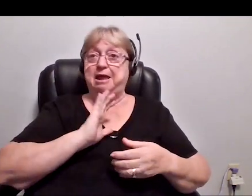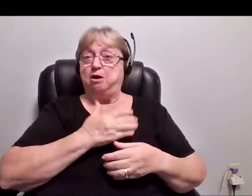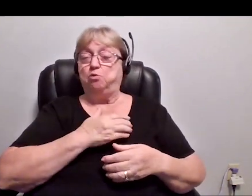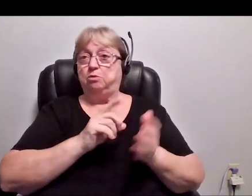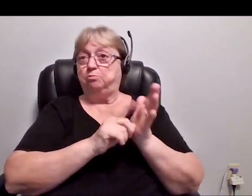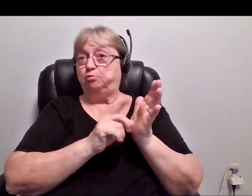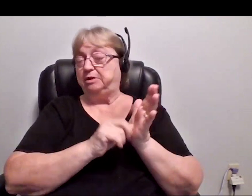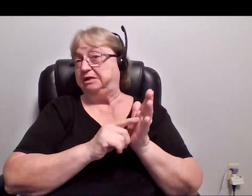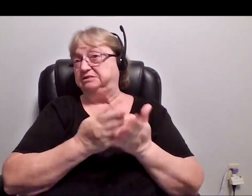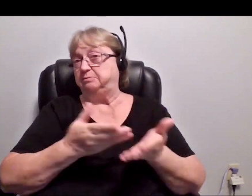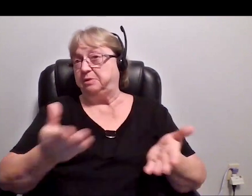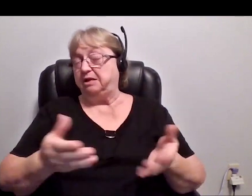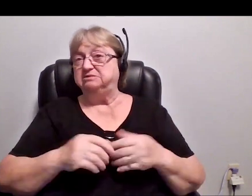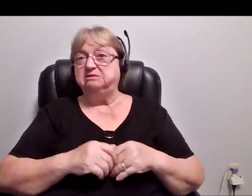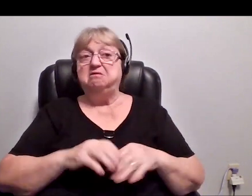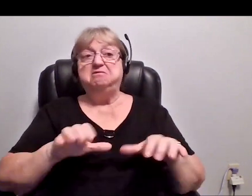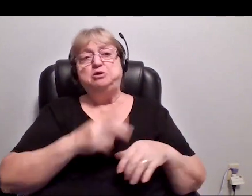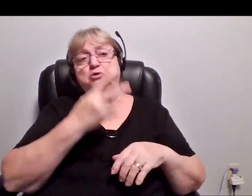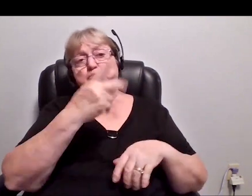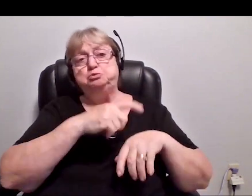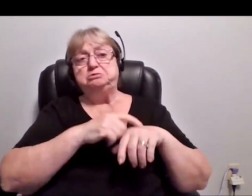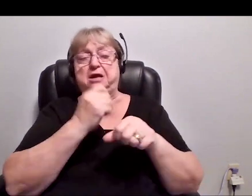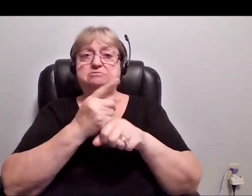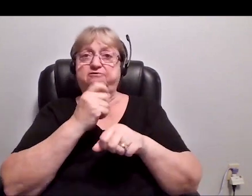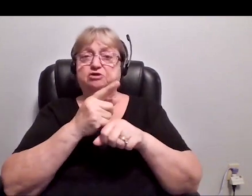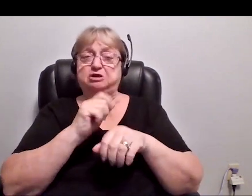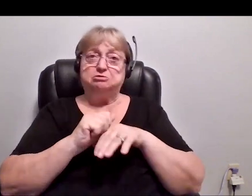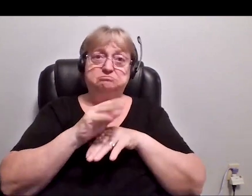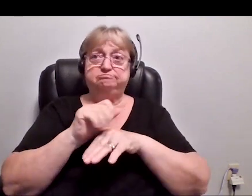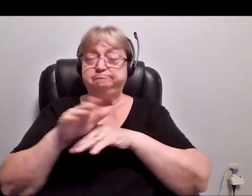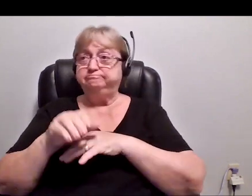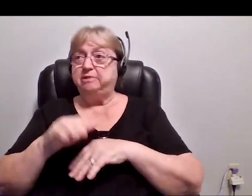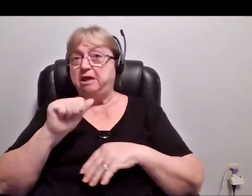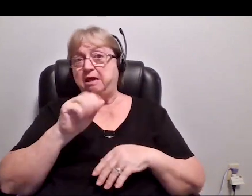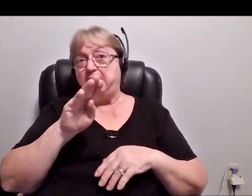They do about two shipments a year. Abu wanted me to share that